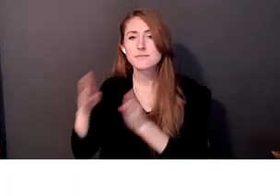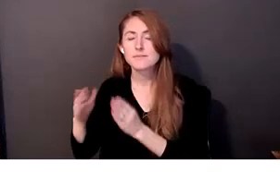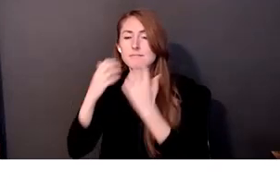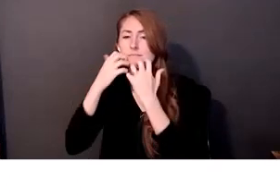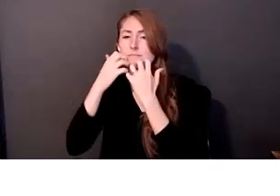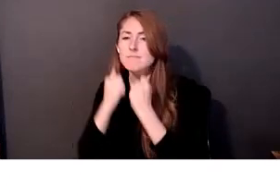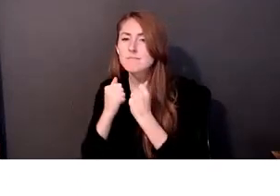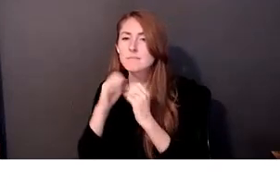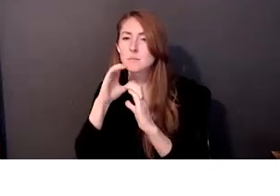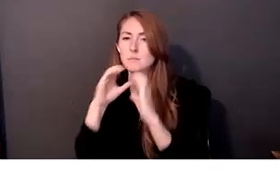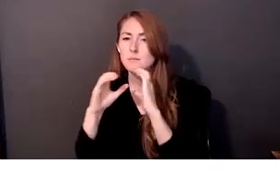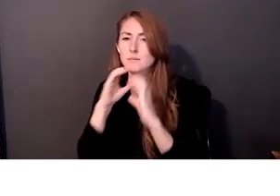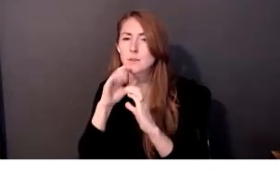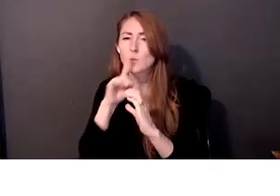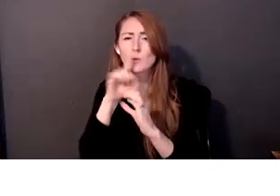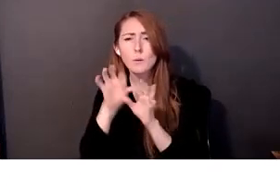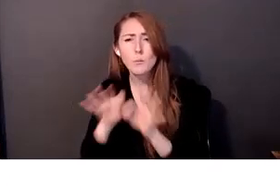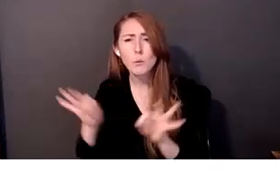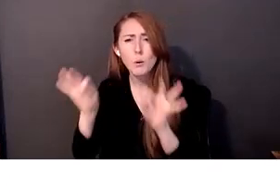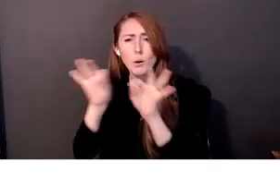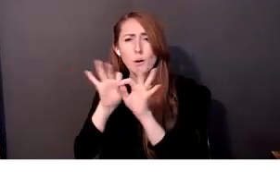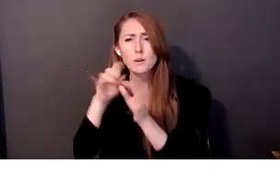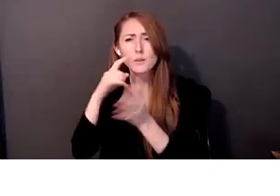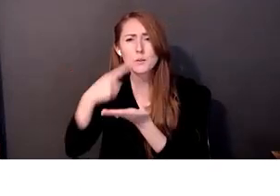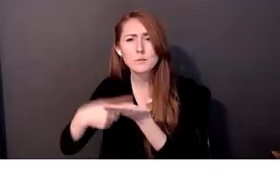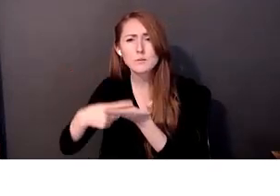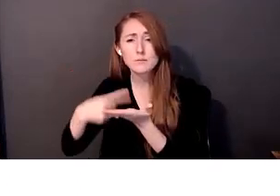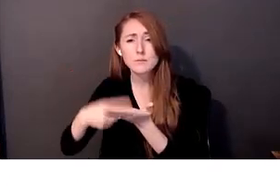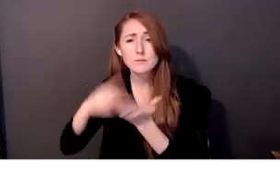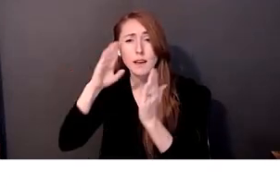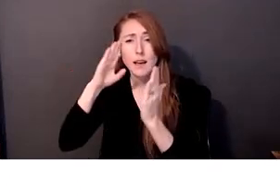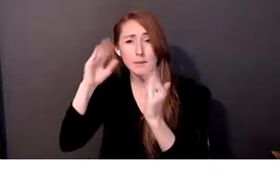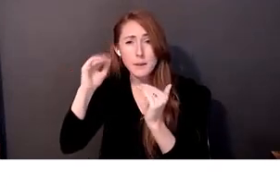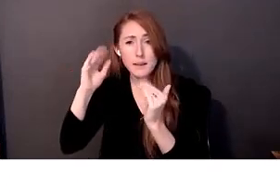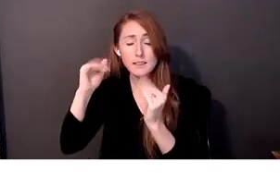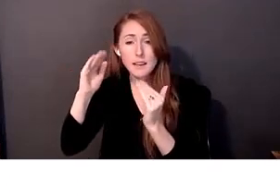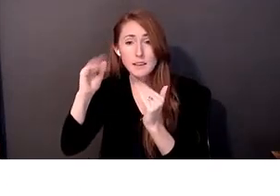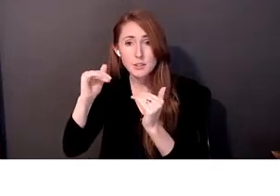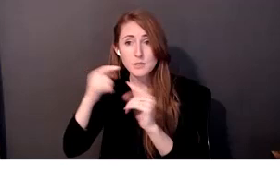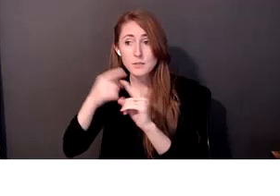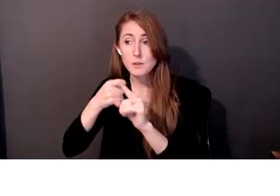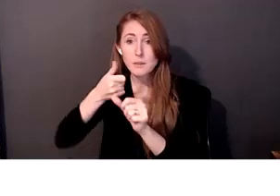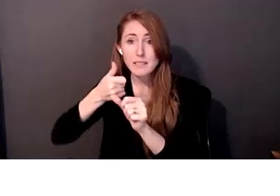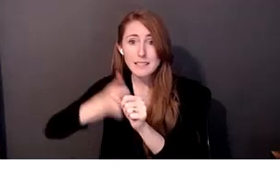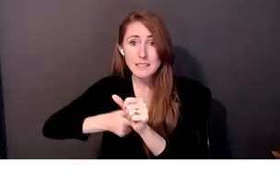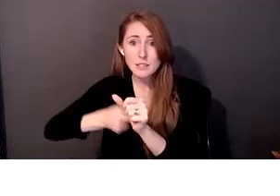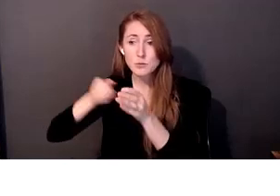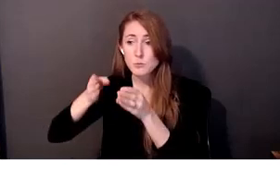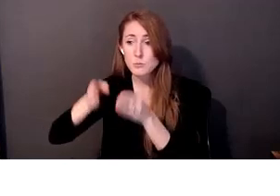we expect of each person, what will be the role.